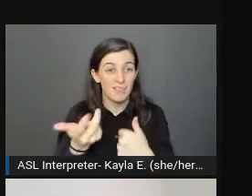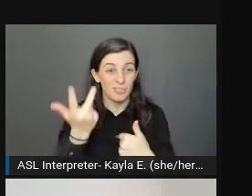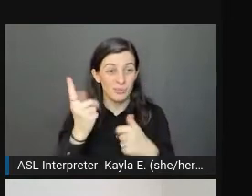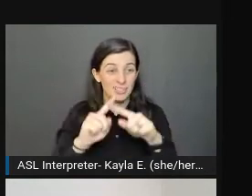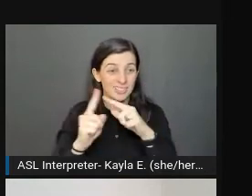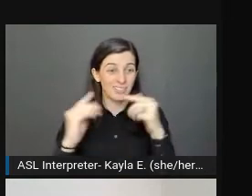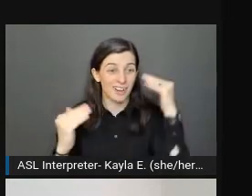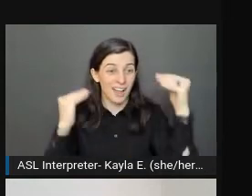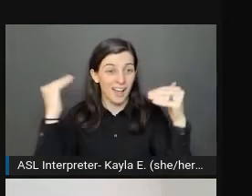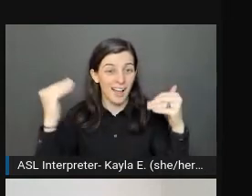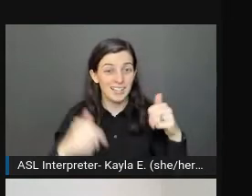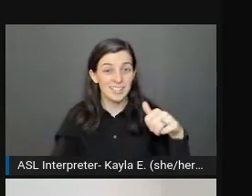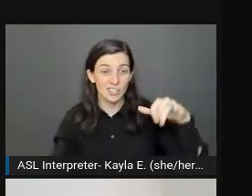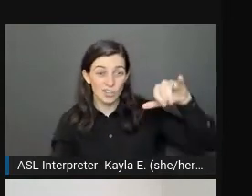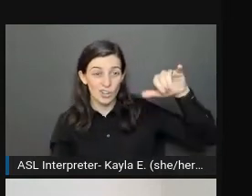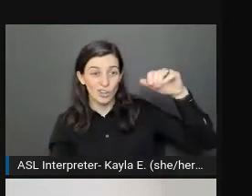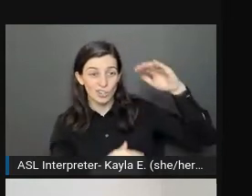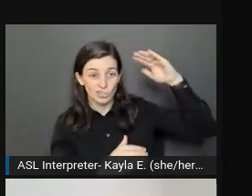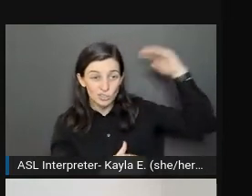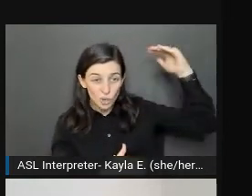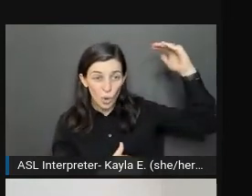a middle-height person, and a shorter person,